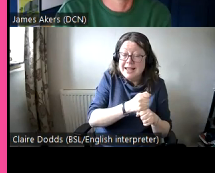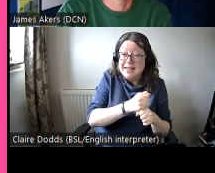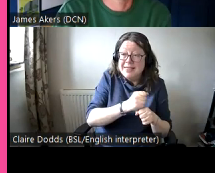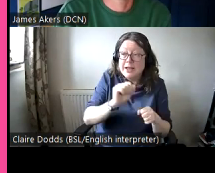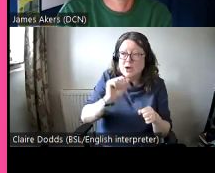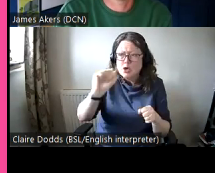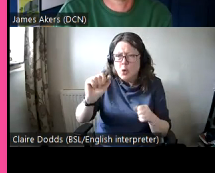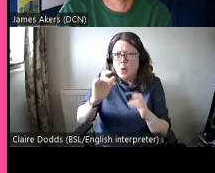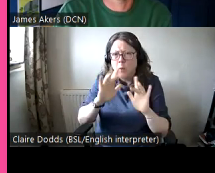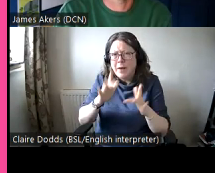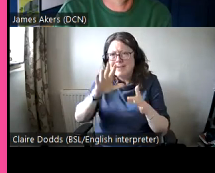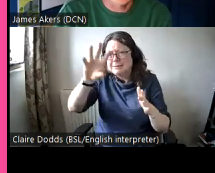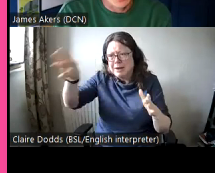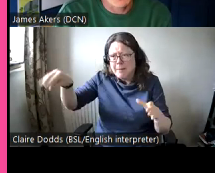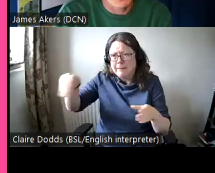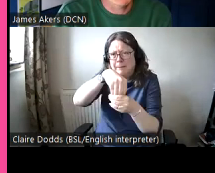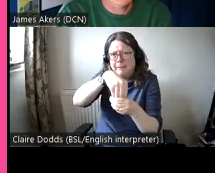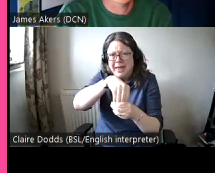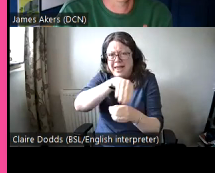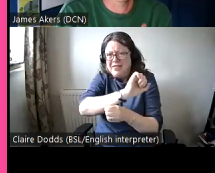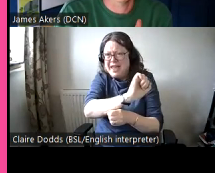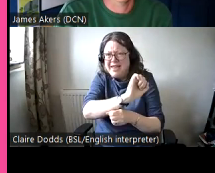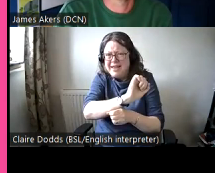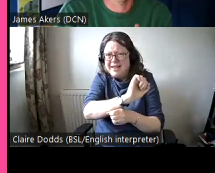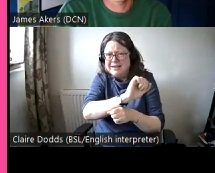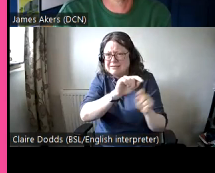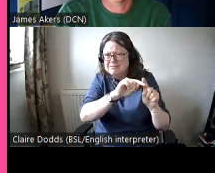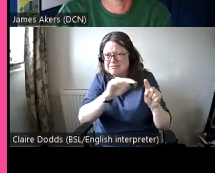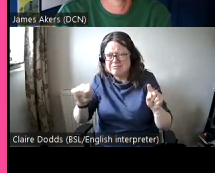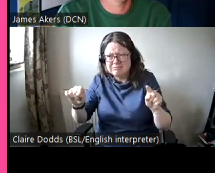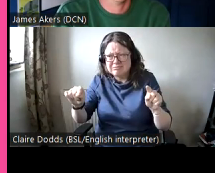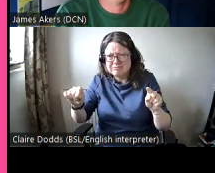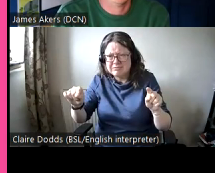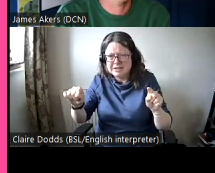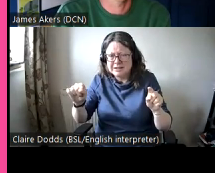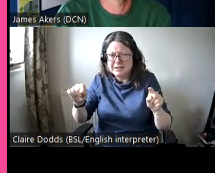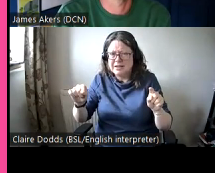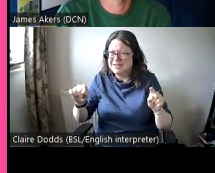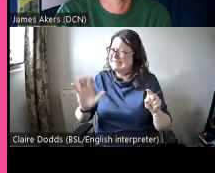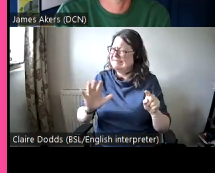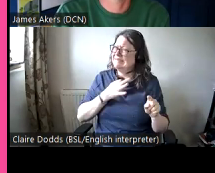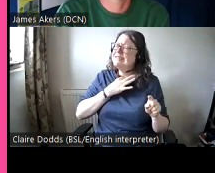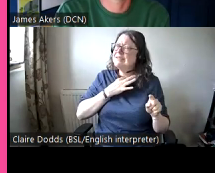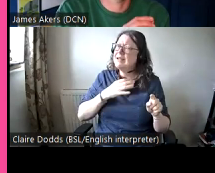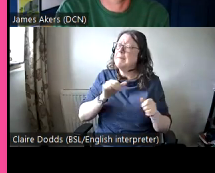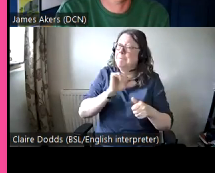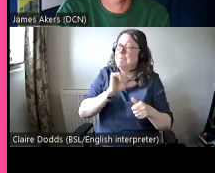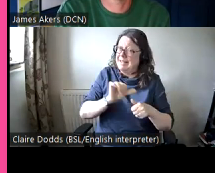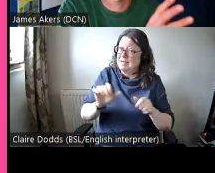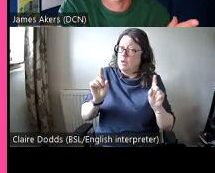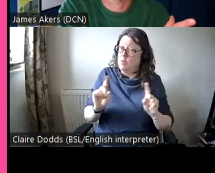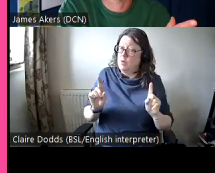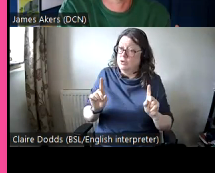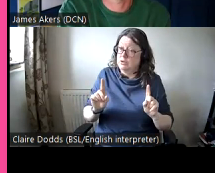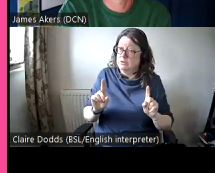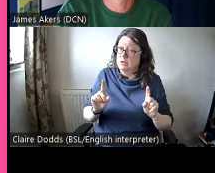Then what's really important to have, what I recommend having, is actually your organization is the account level,